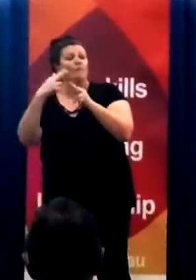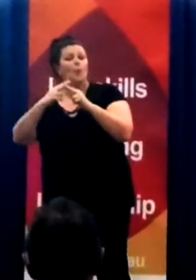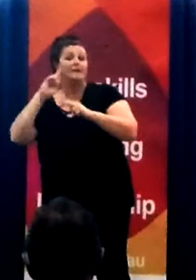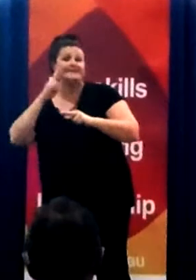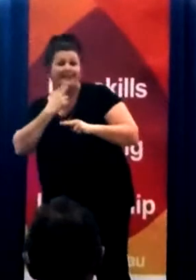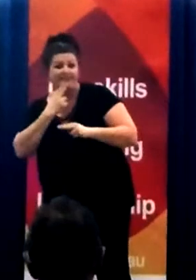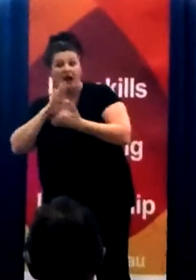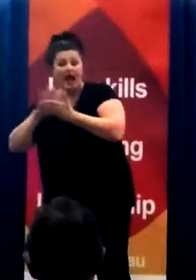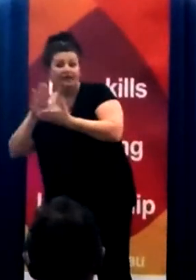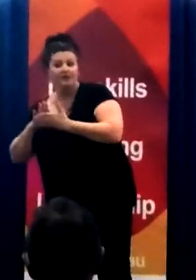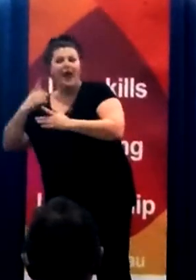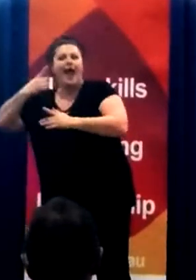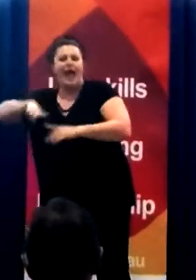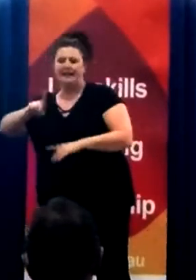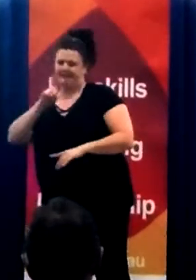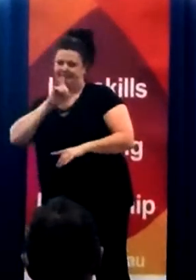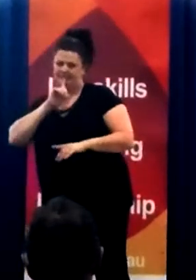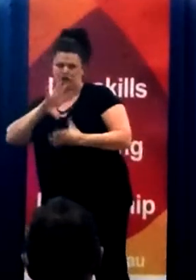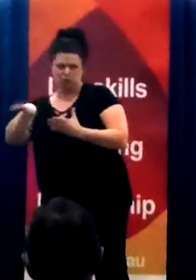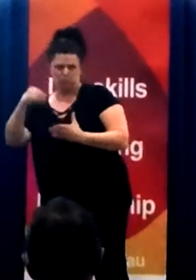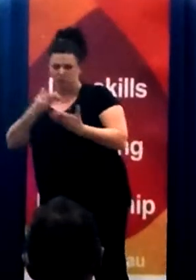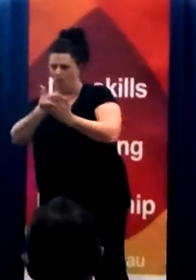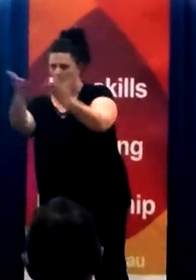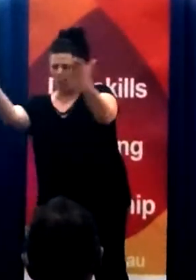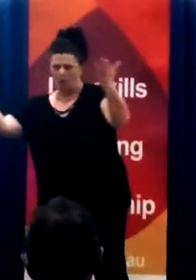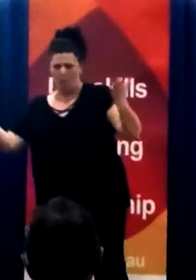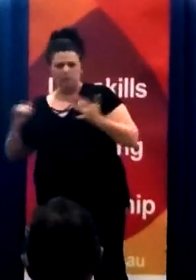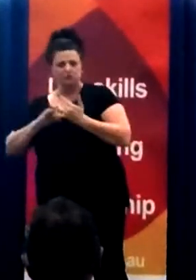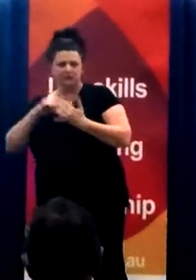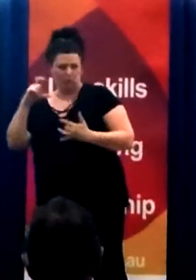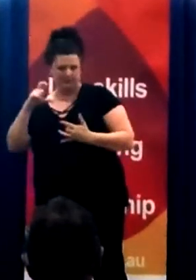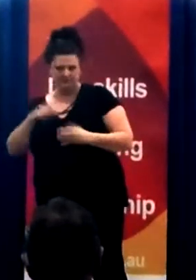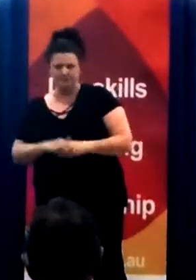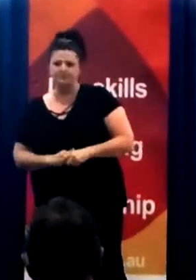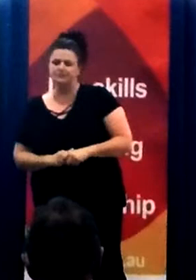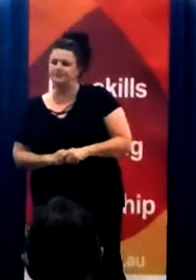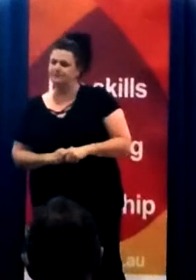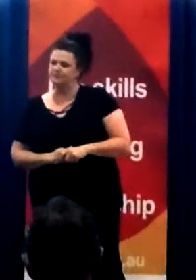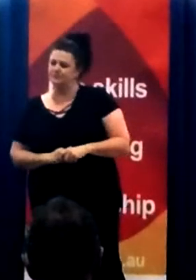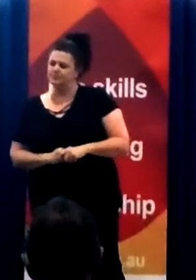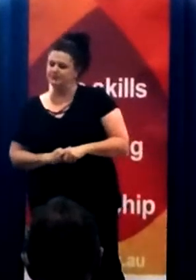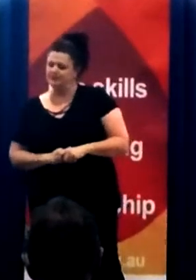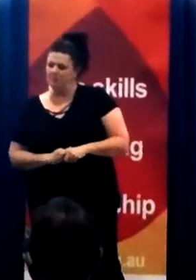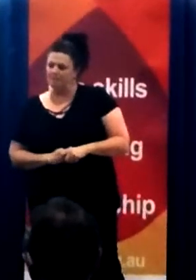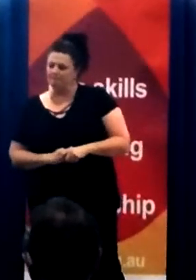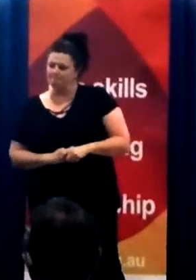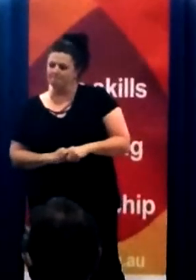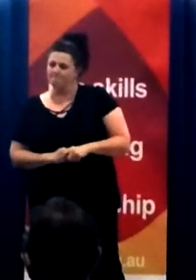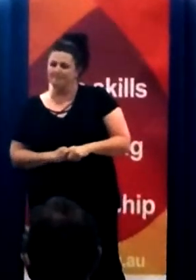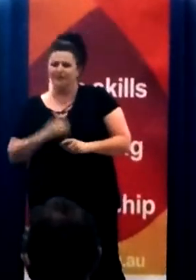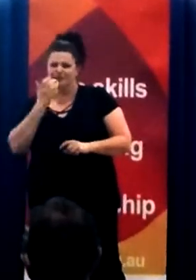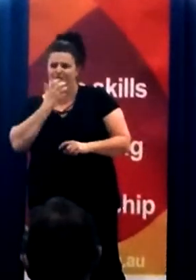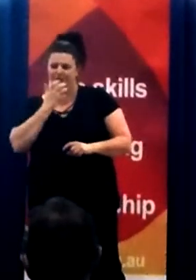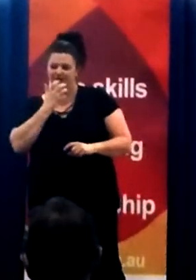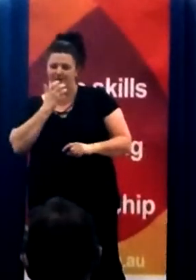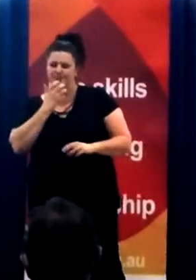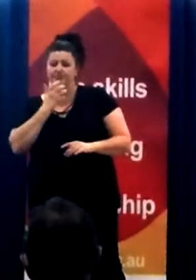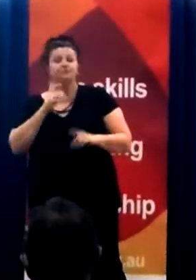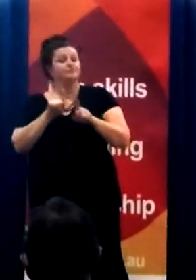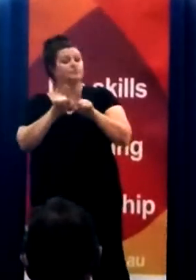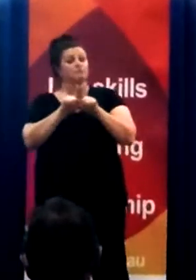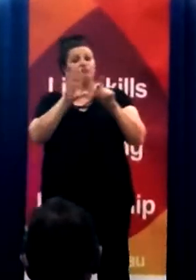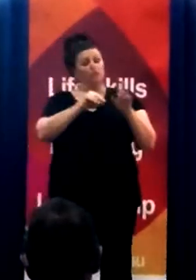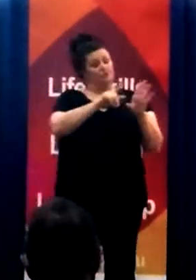and the Hearing students of the big Shenton College, and it’s offered as a LOTE from Year 7.